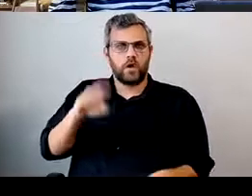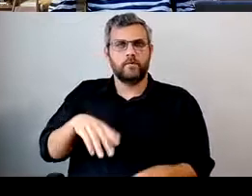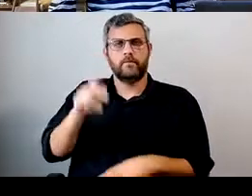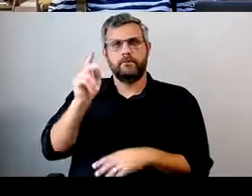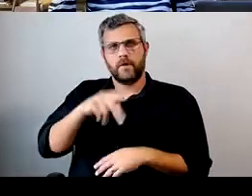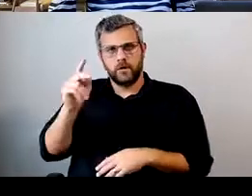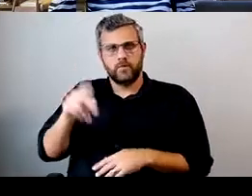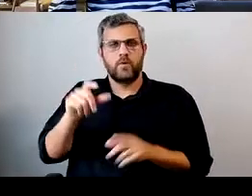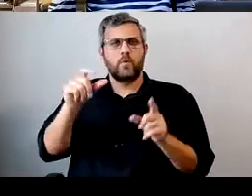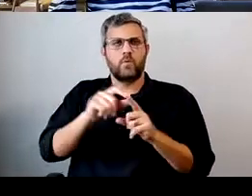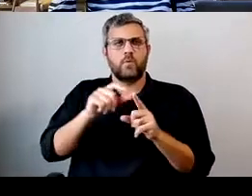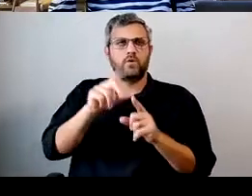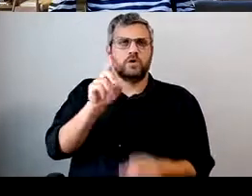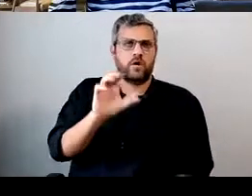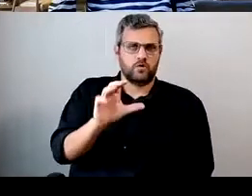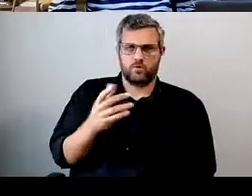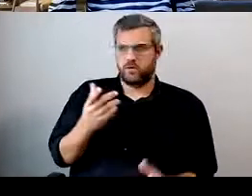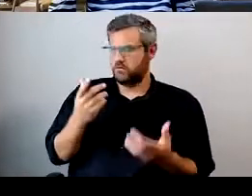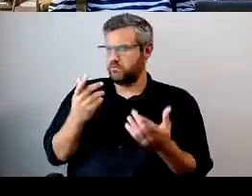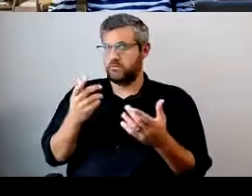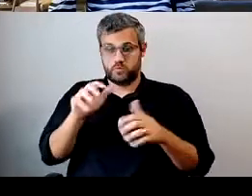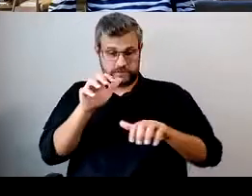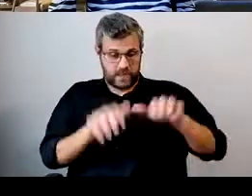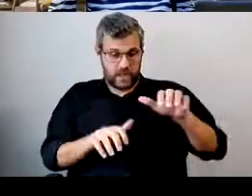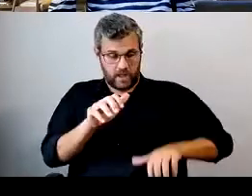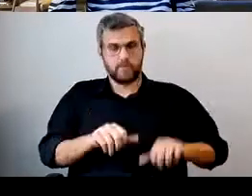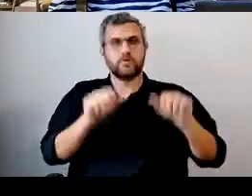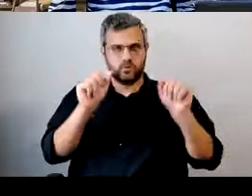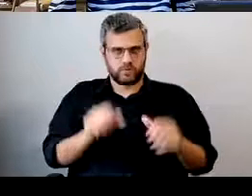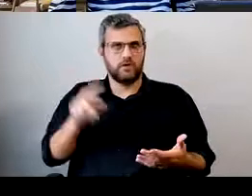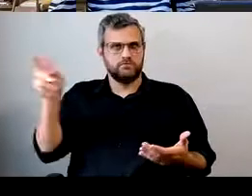wherever you can type, you are able to embed an emoji.